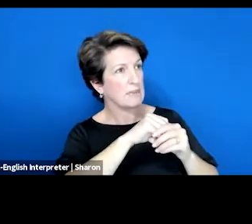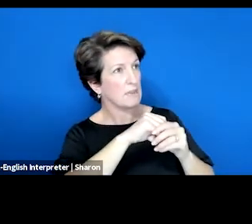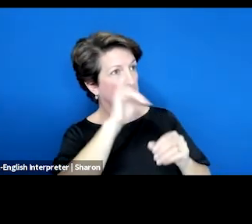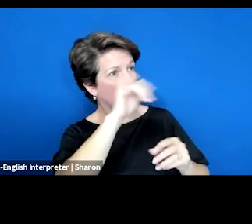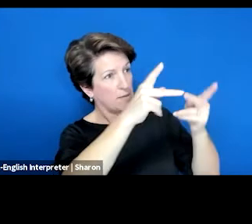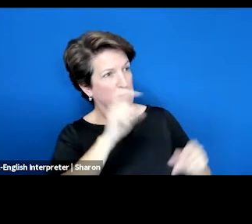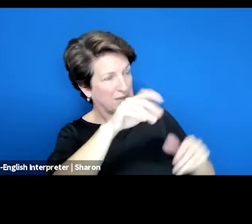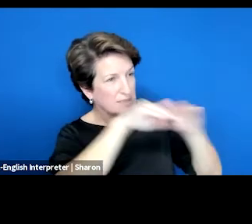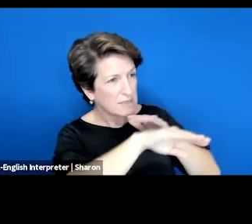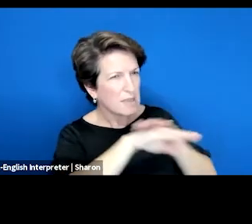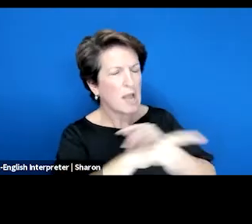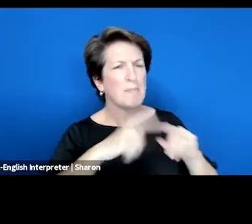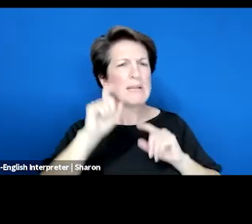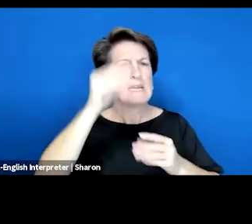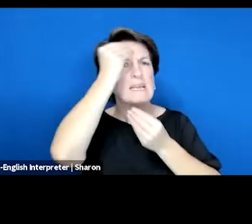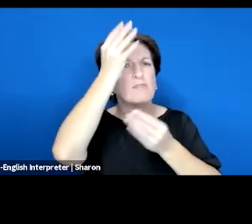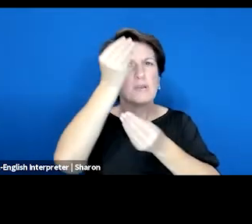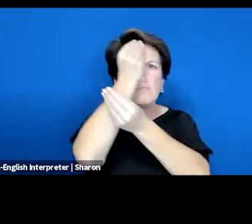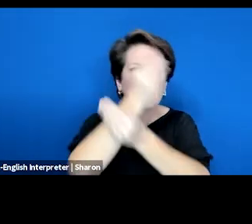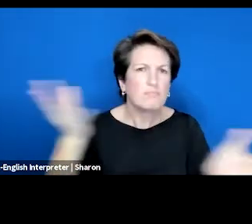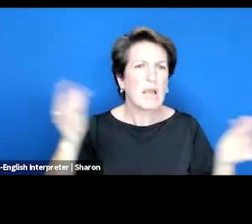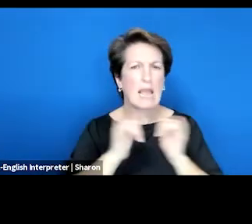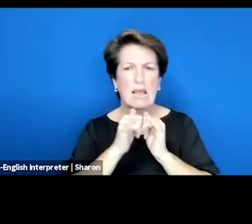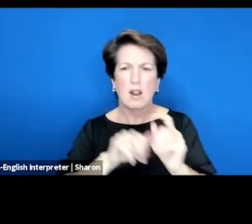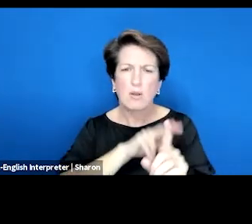things combined to point to a very clear need for and access ability lens on vaccination